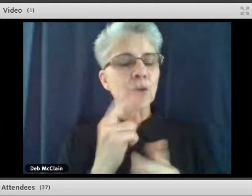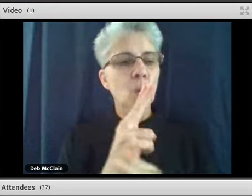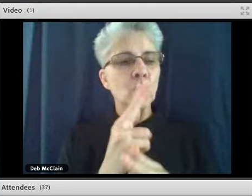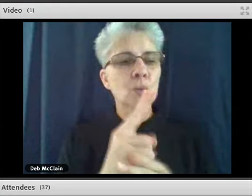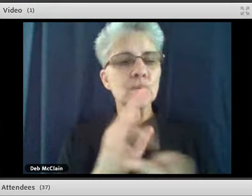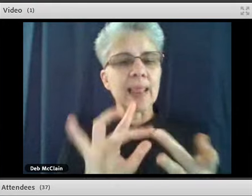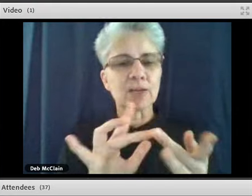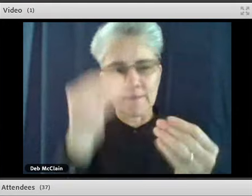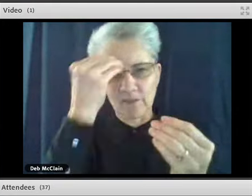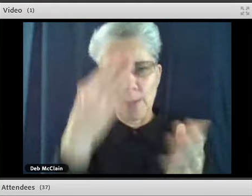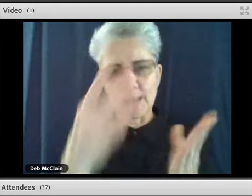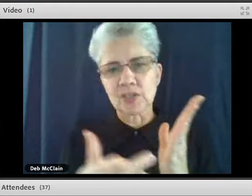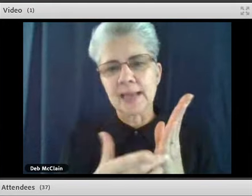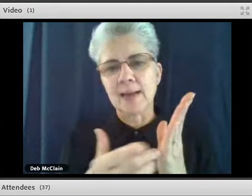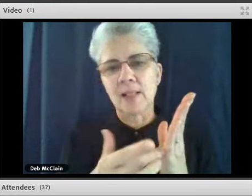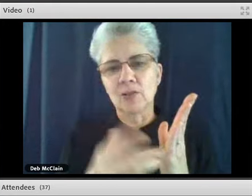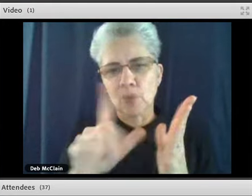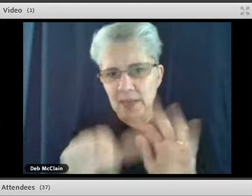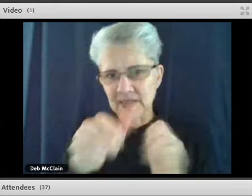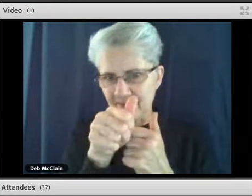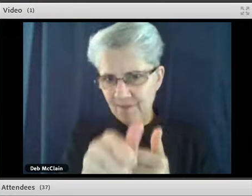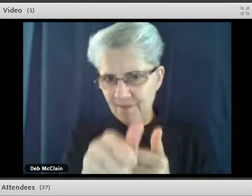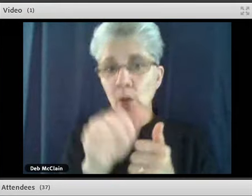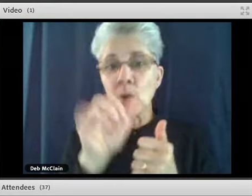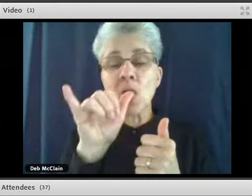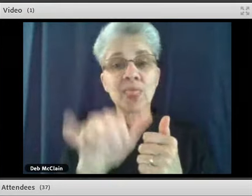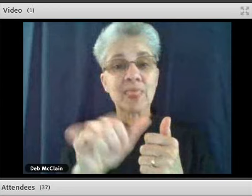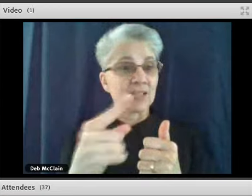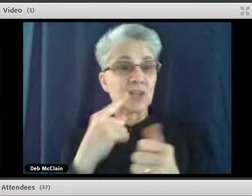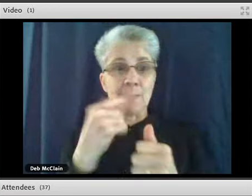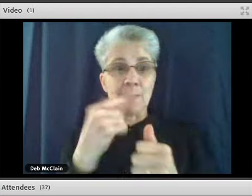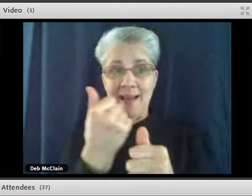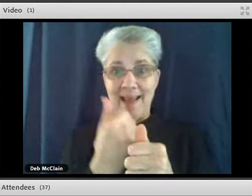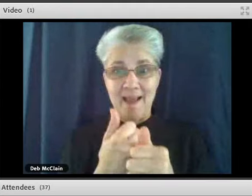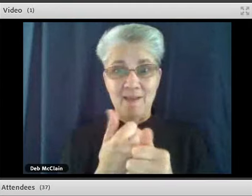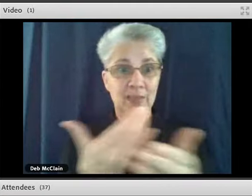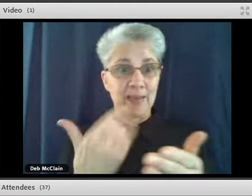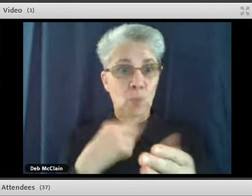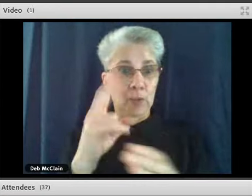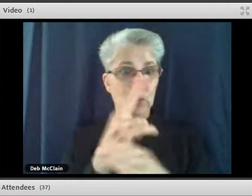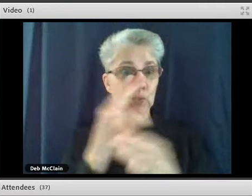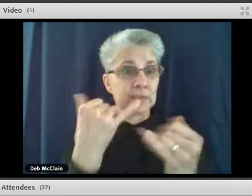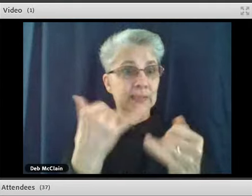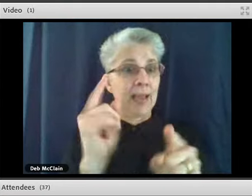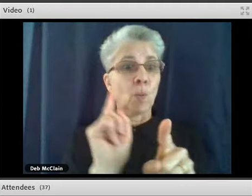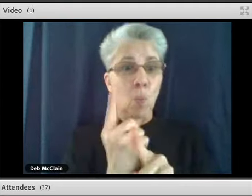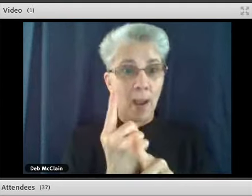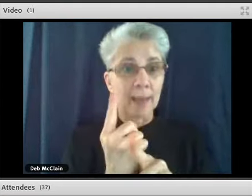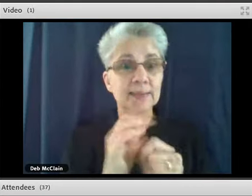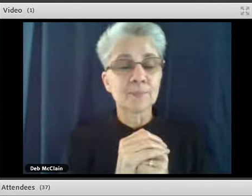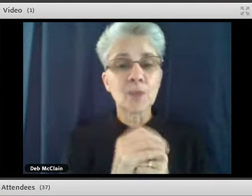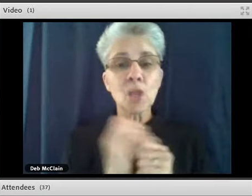or use electronic and information technology. And that's just about everything we use today. Right?